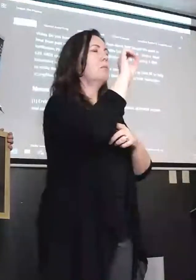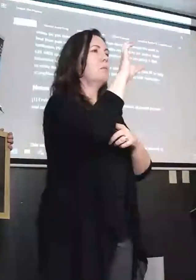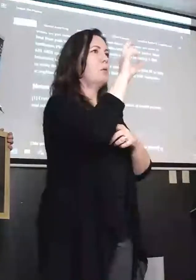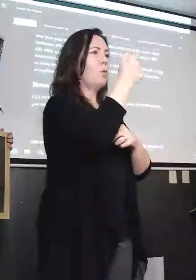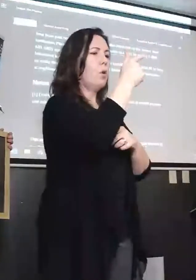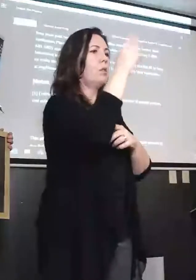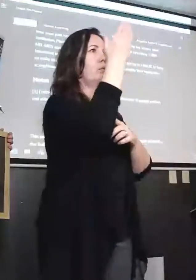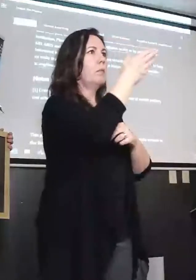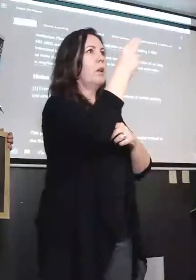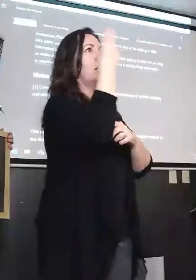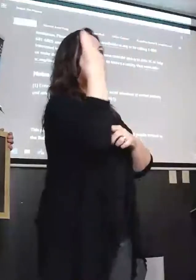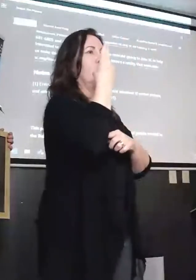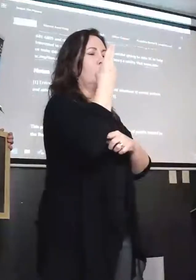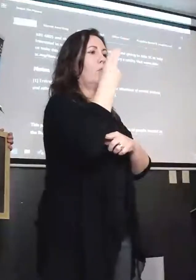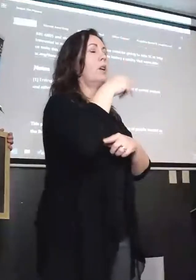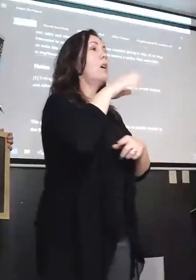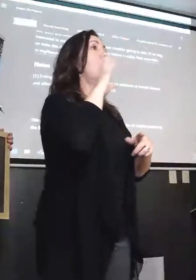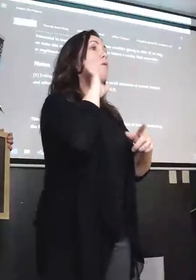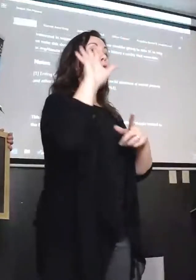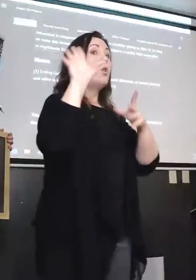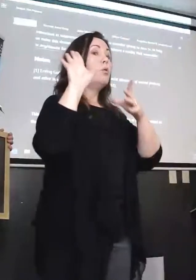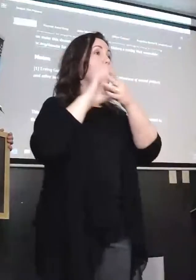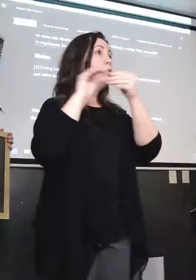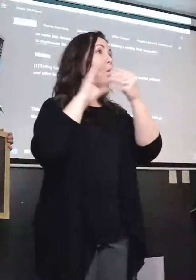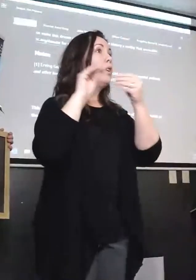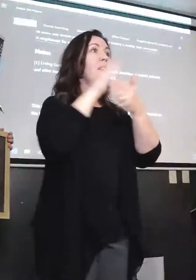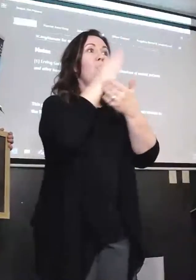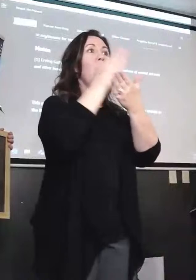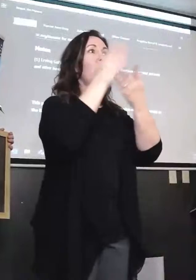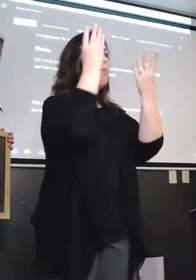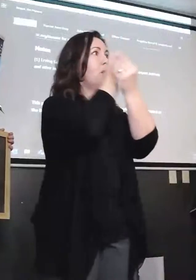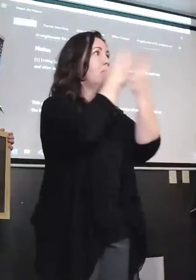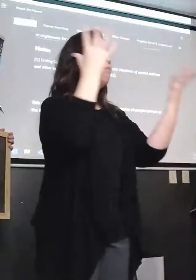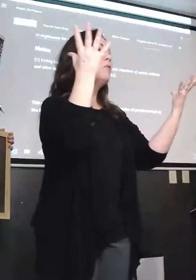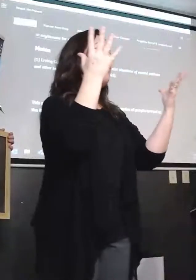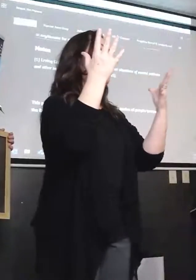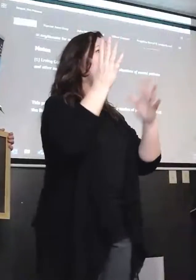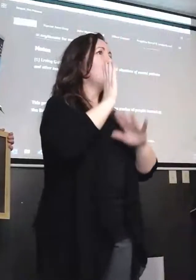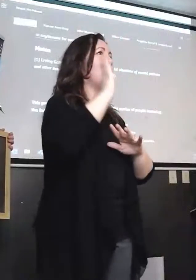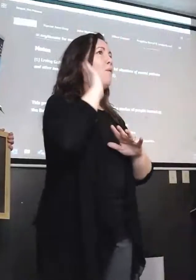of the original state hospital. Those stories have never been told before. This is just the